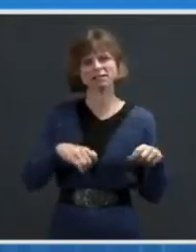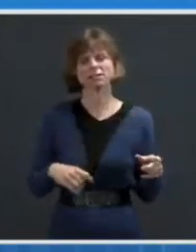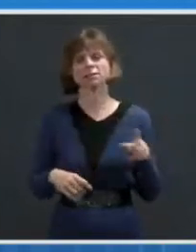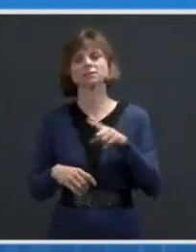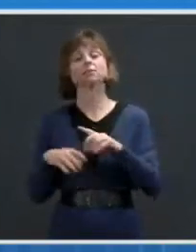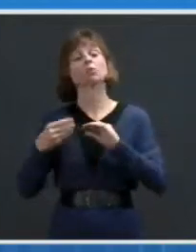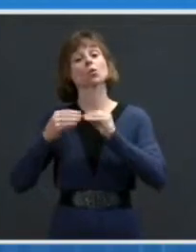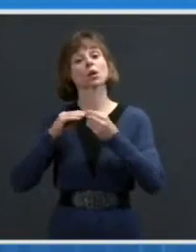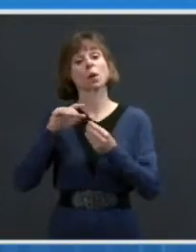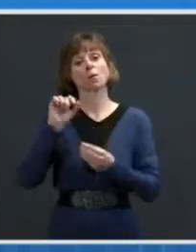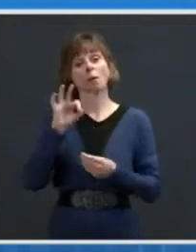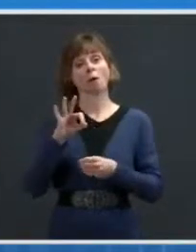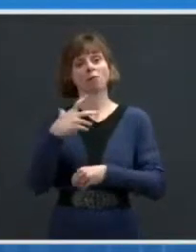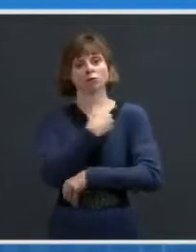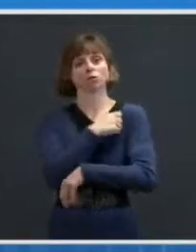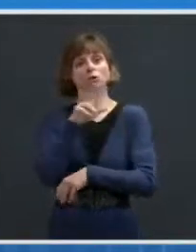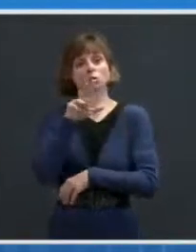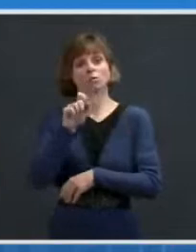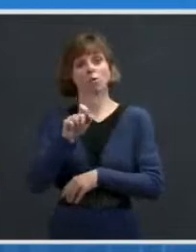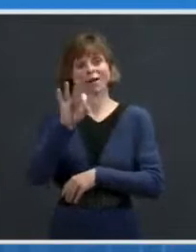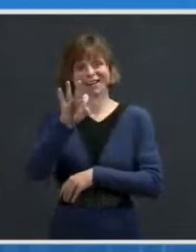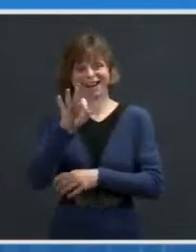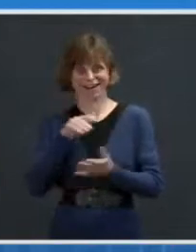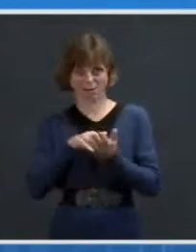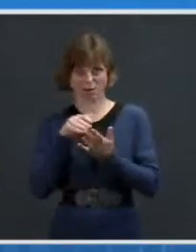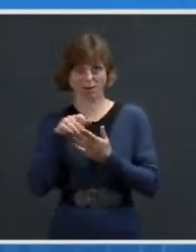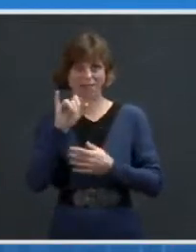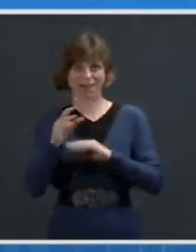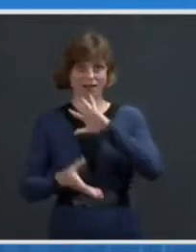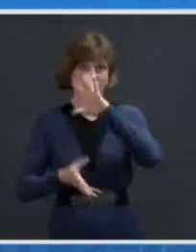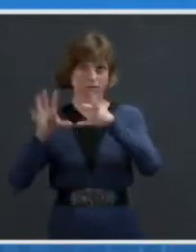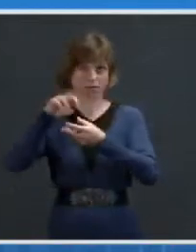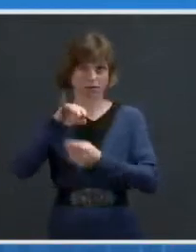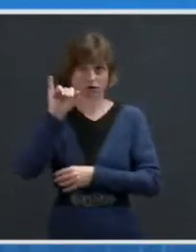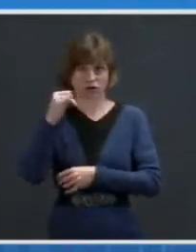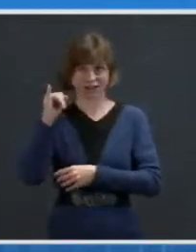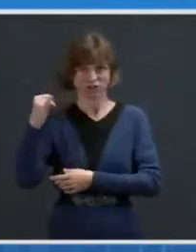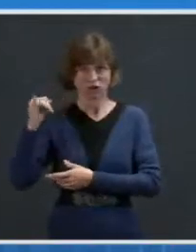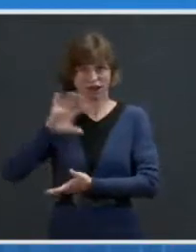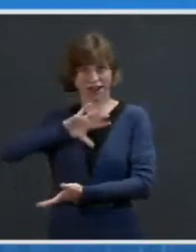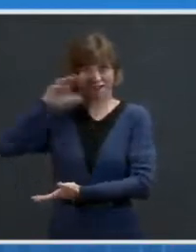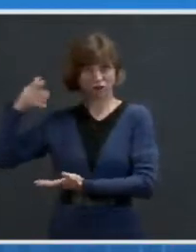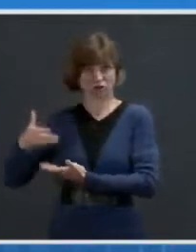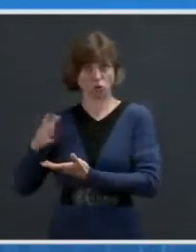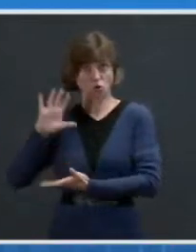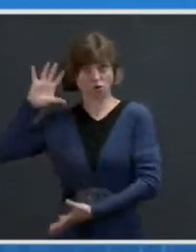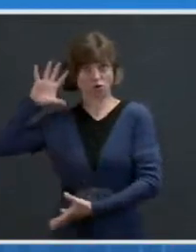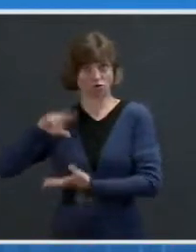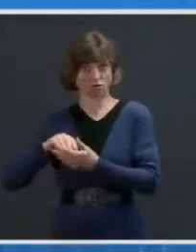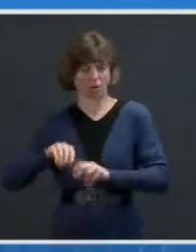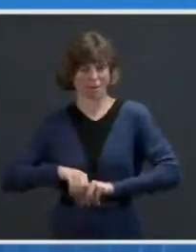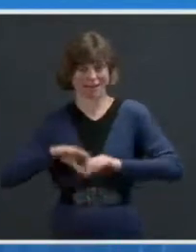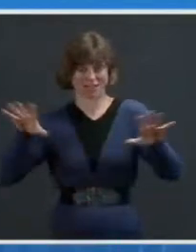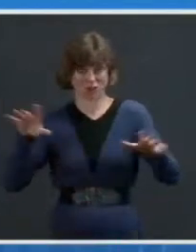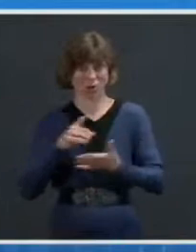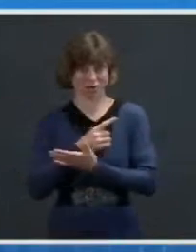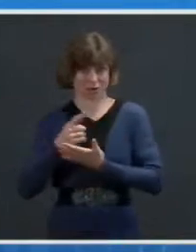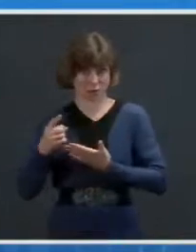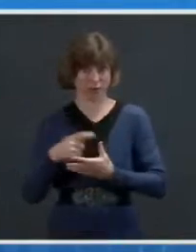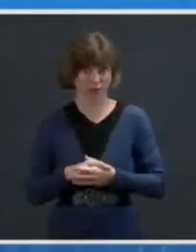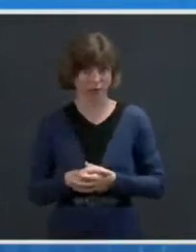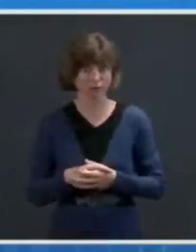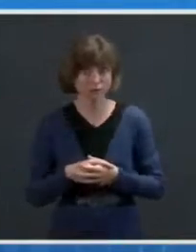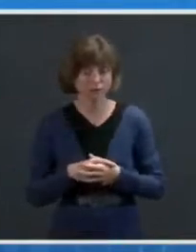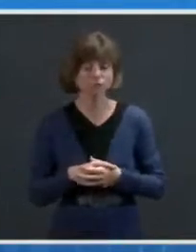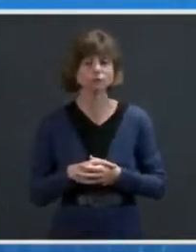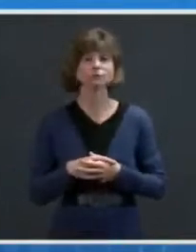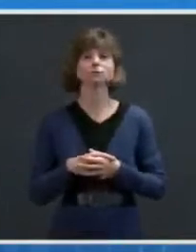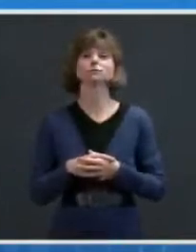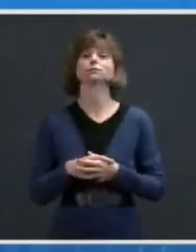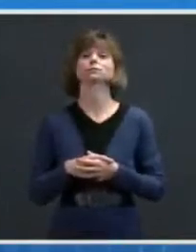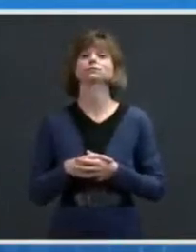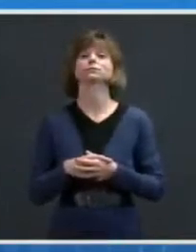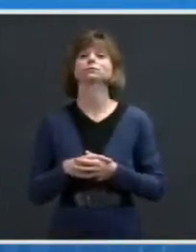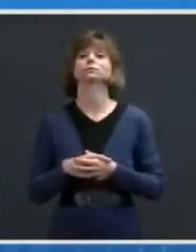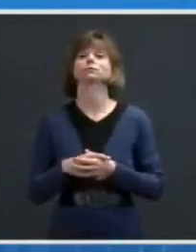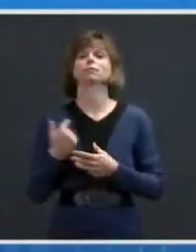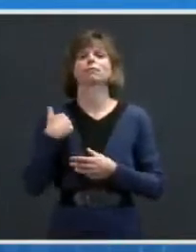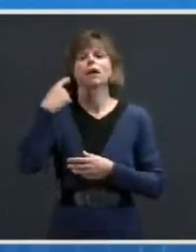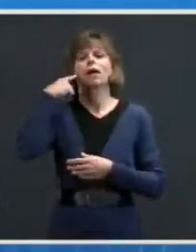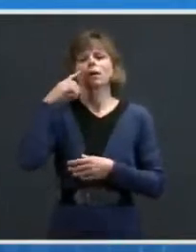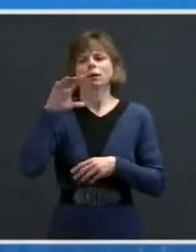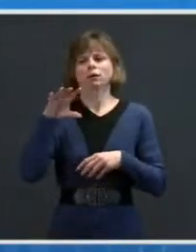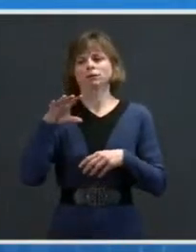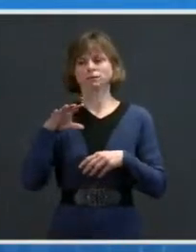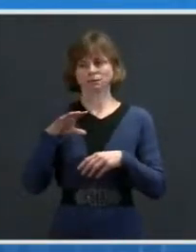WE DOING TO STRENGTHEN IT?